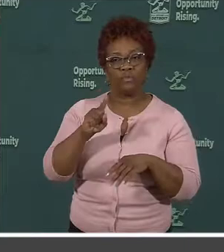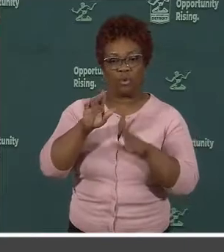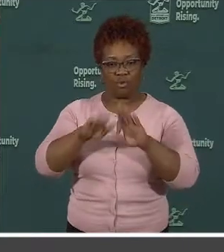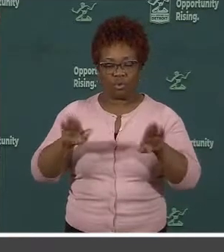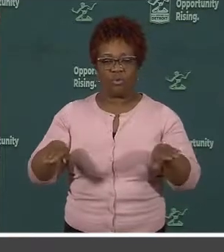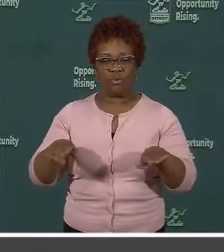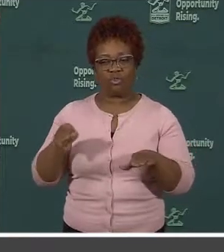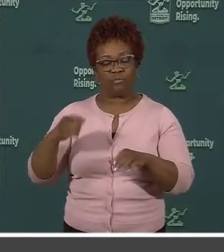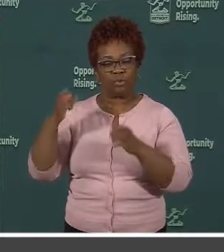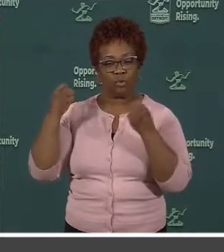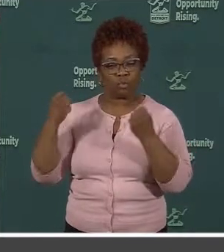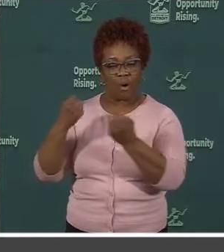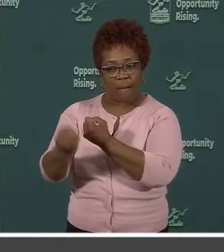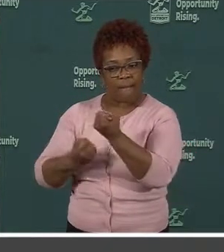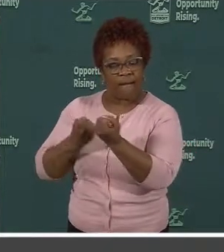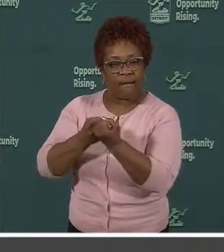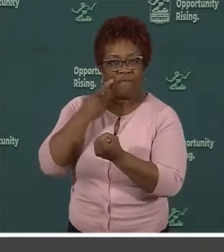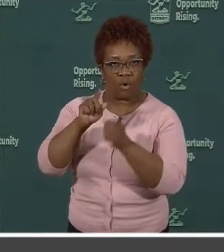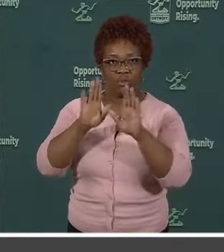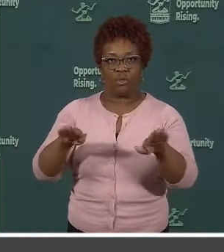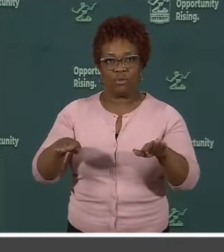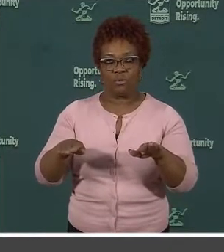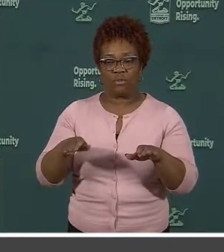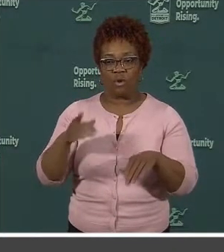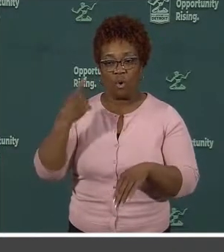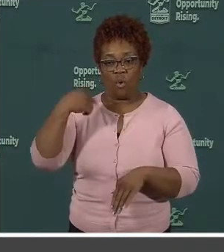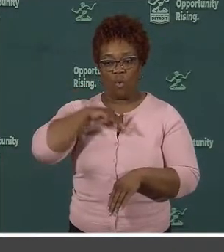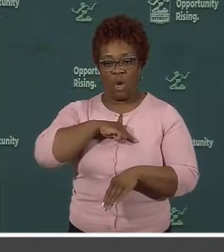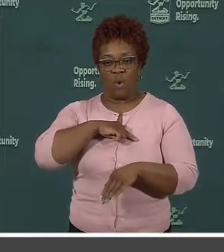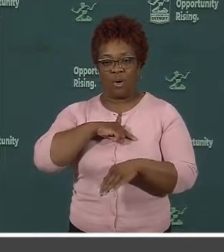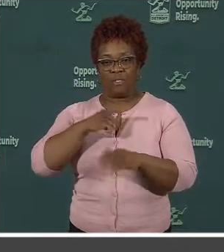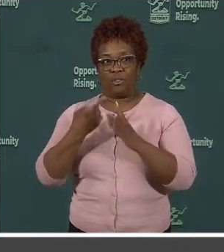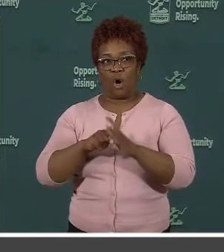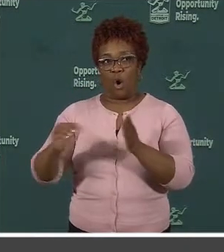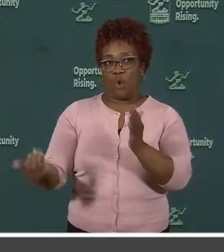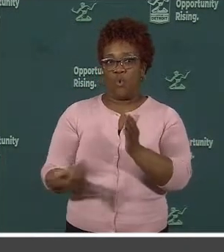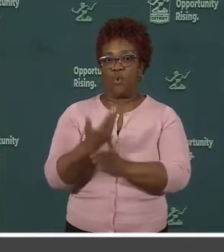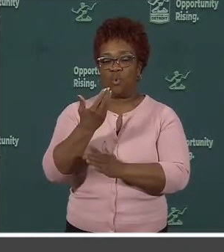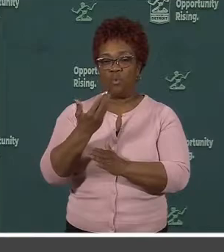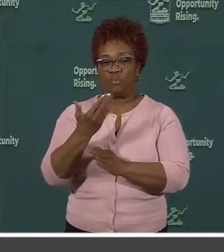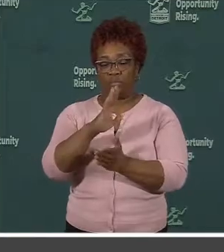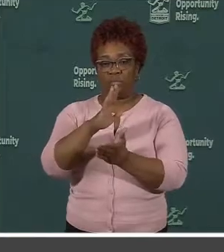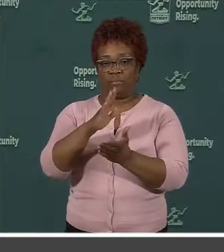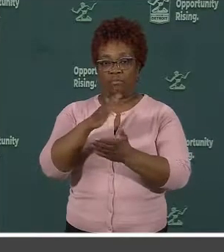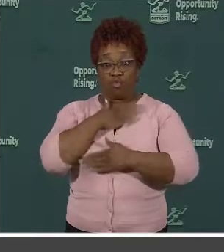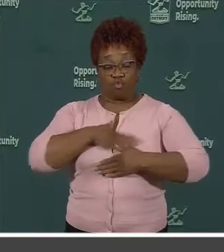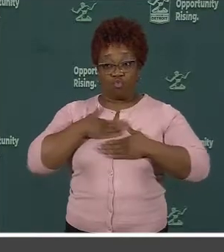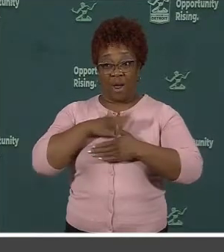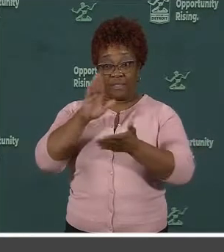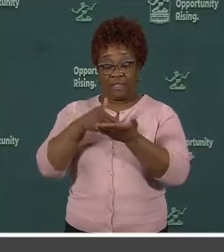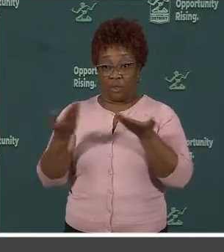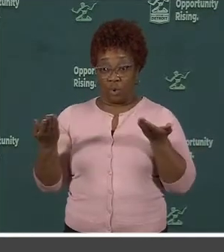GOING TO REVERSE THE TREND OF CLOSING REC CENTERS WE'RE GOING TO OPEN REC CENTERS AND WE ALREADY HAVE GOTTEN A COUPLE OF